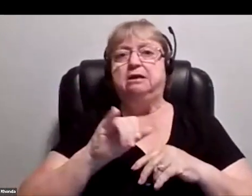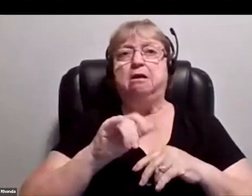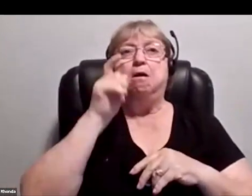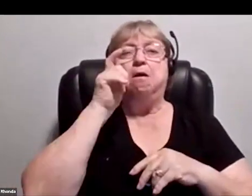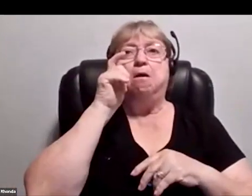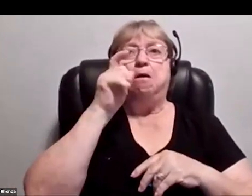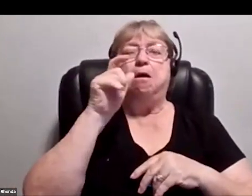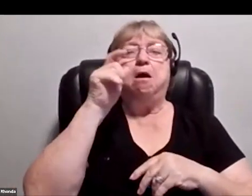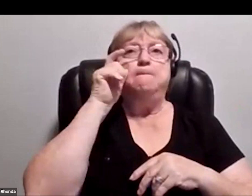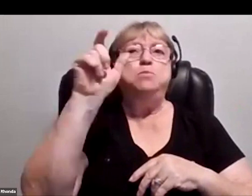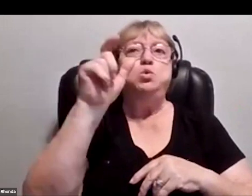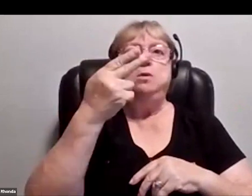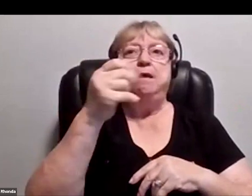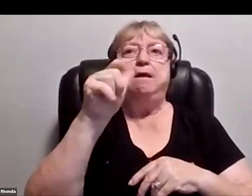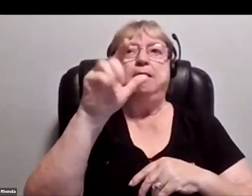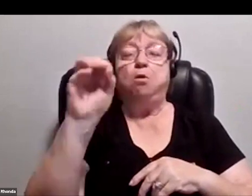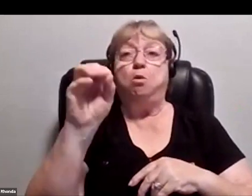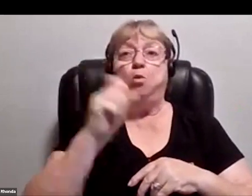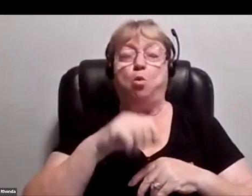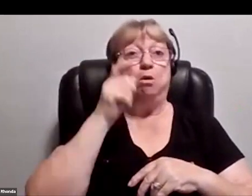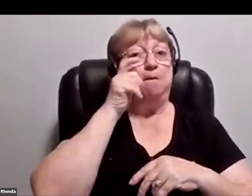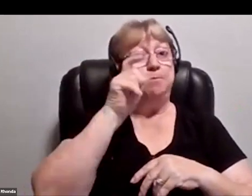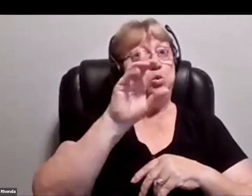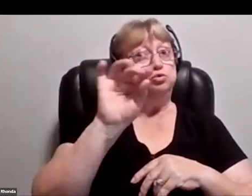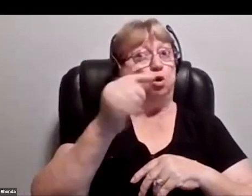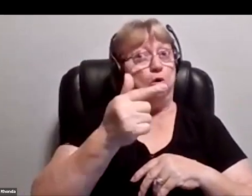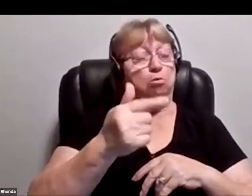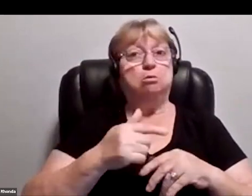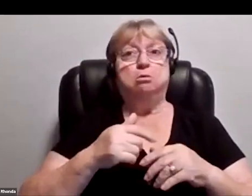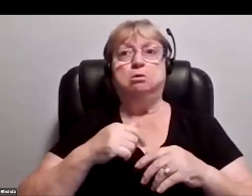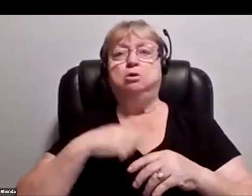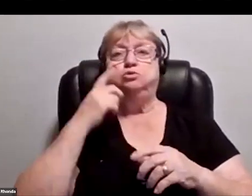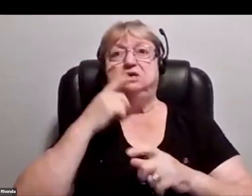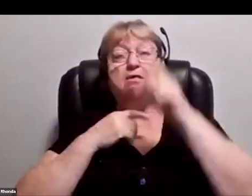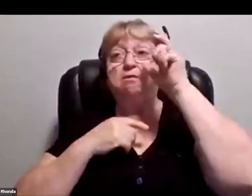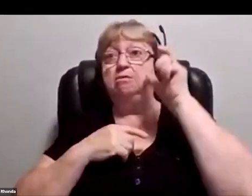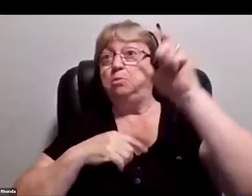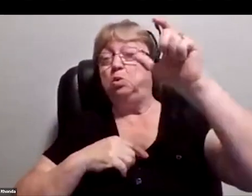where you get a fraction of light around the moon and it creates a secondary halo.